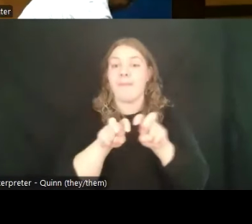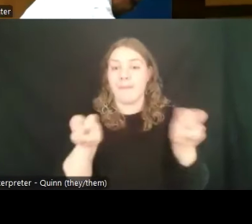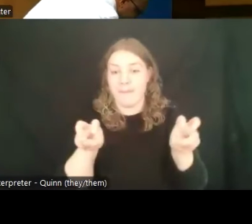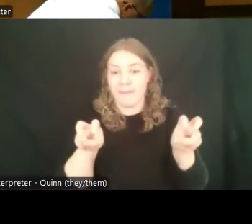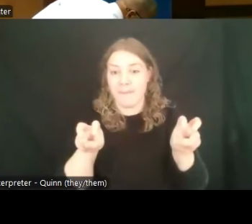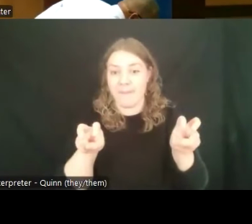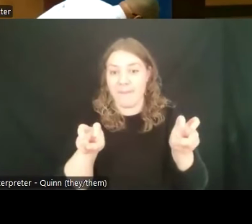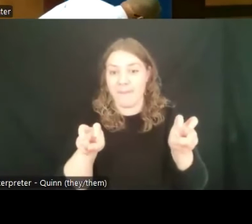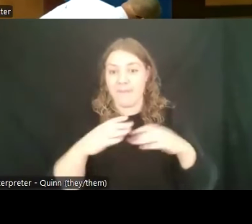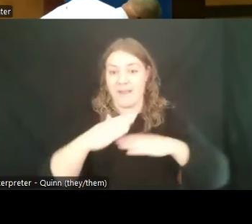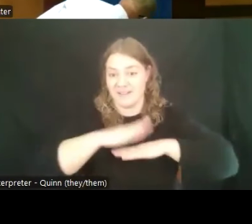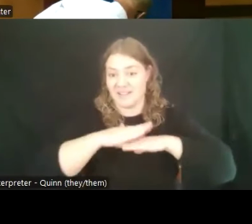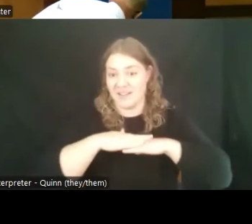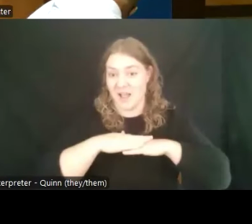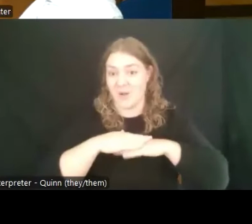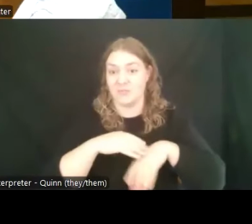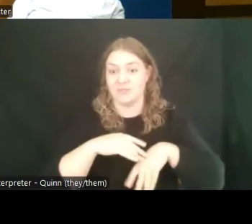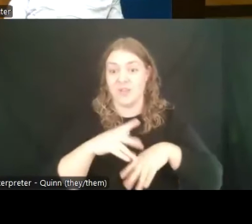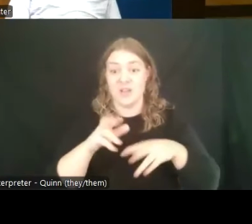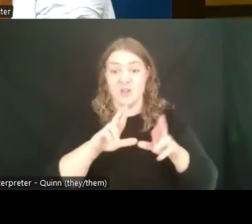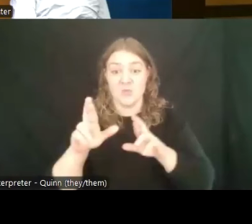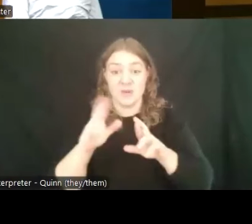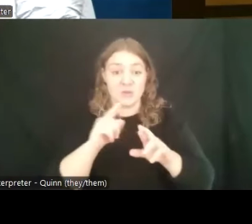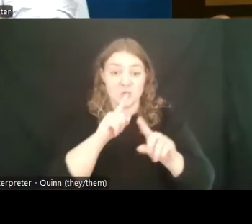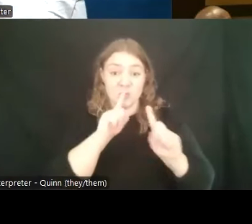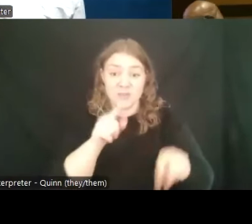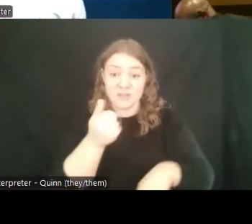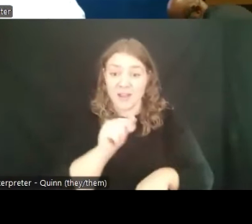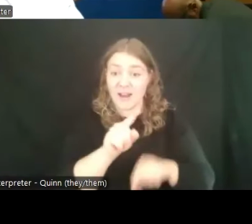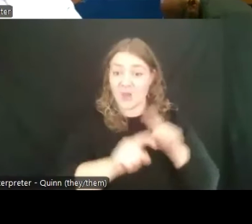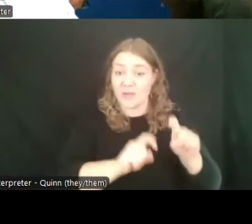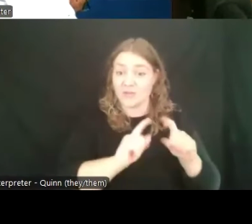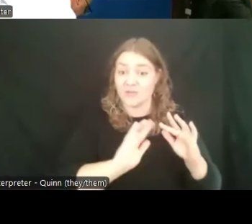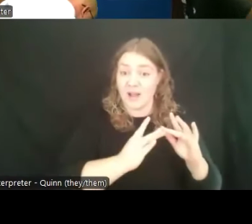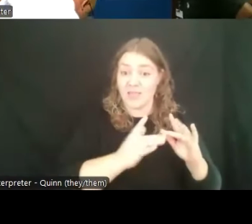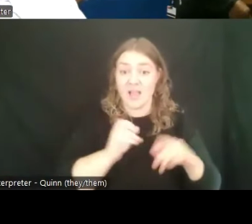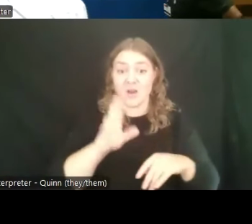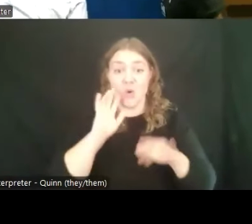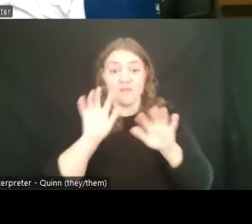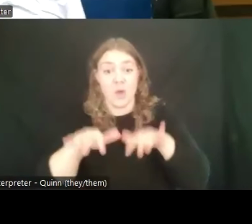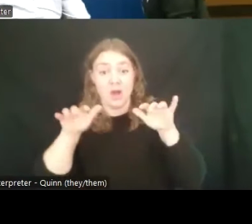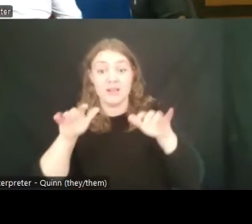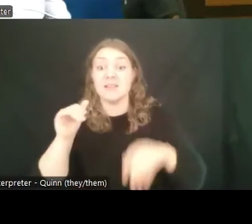ready to answer any questions online or from the audience if you raise your hand in the audience